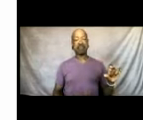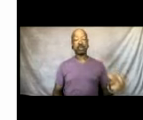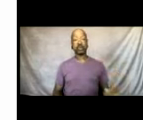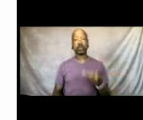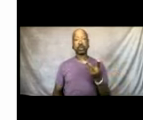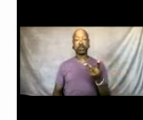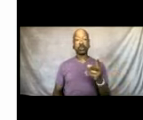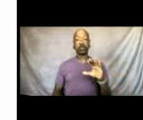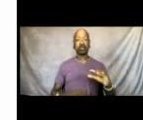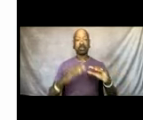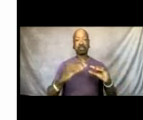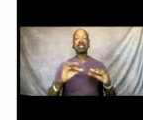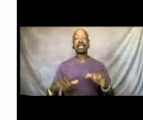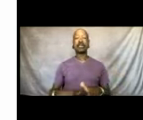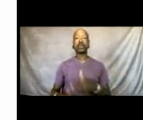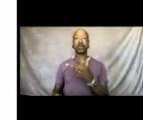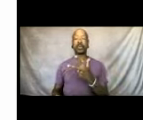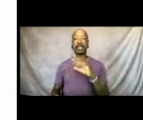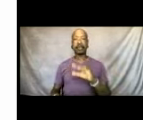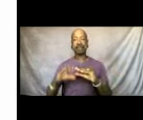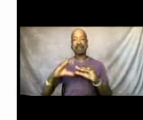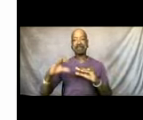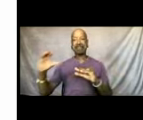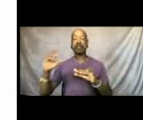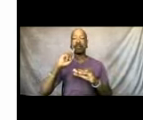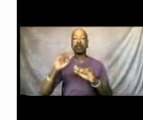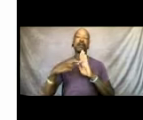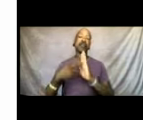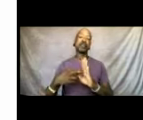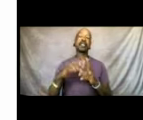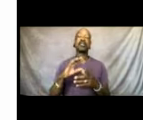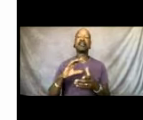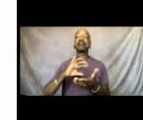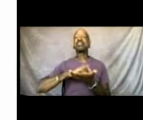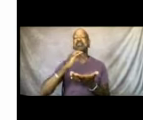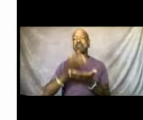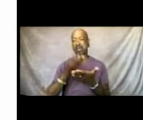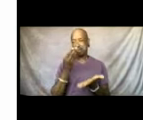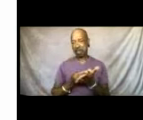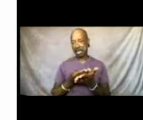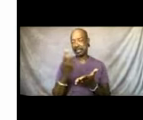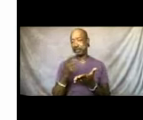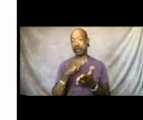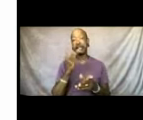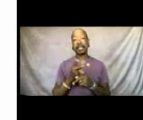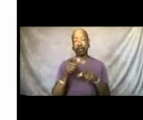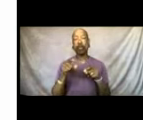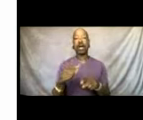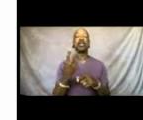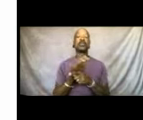assets. So it started off with one stack of money. All the way to two. And then all the way to three. To sort of